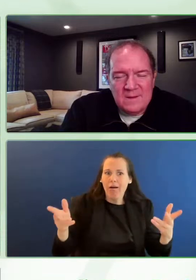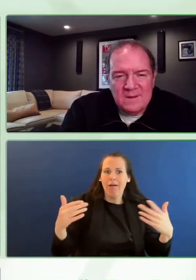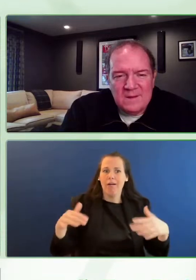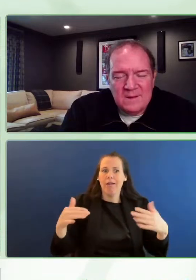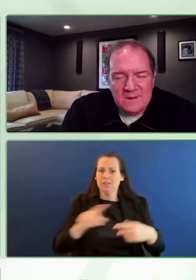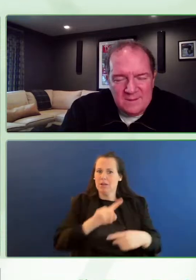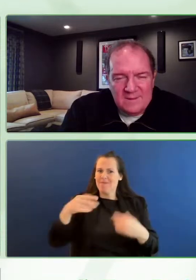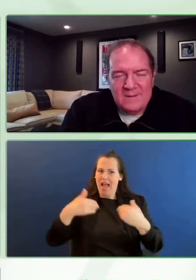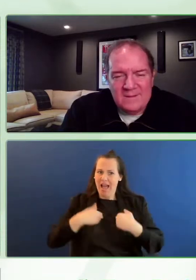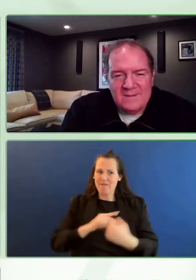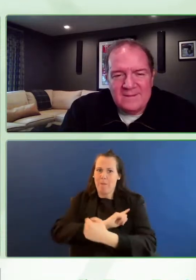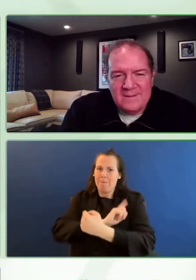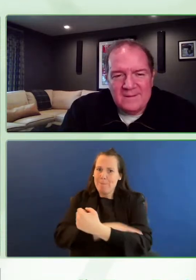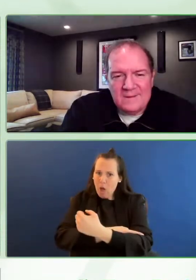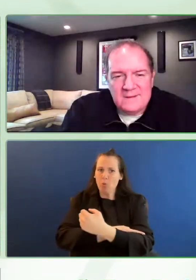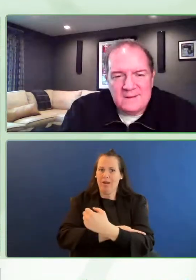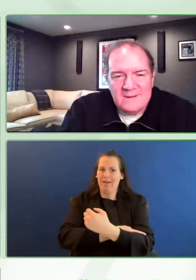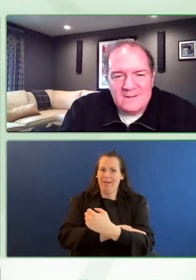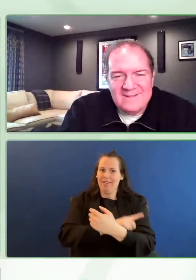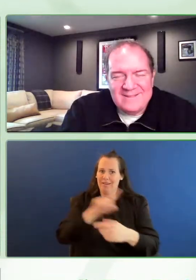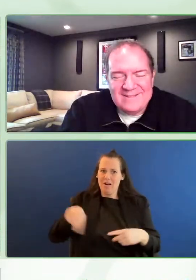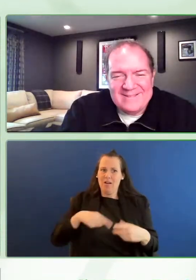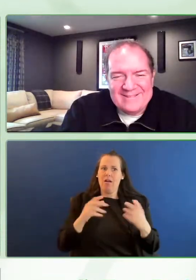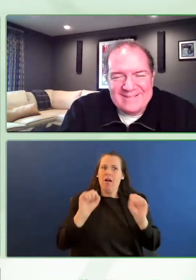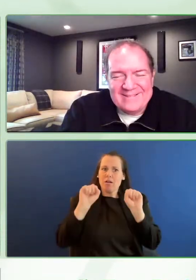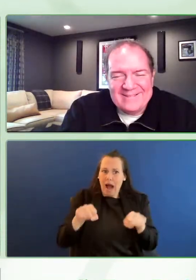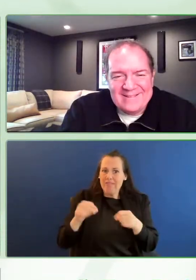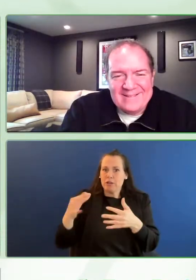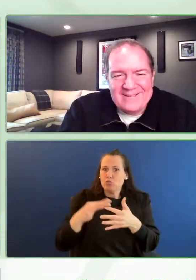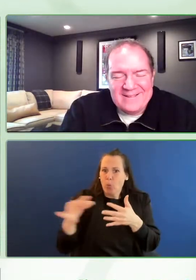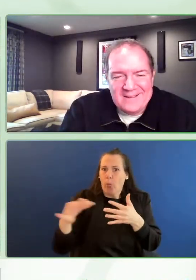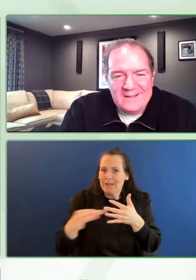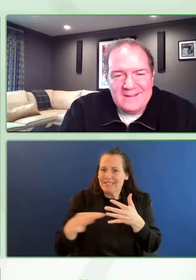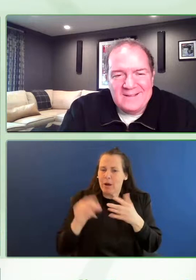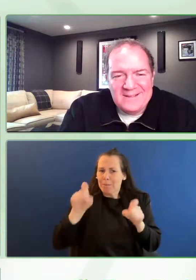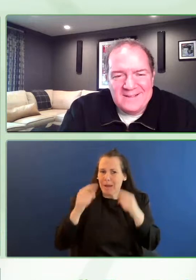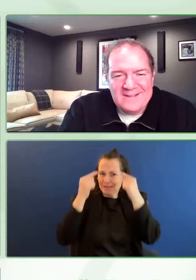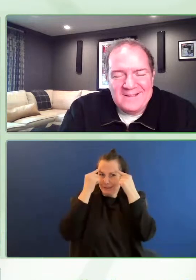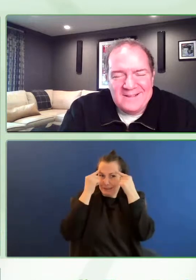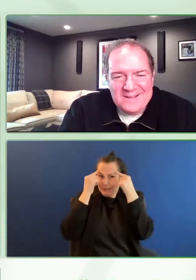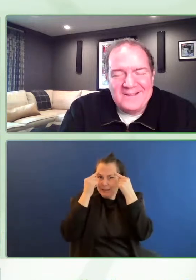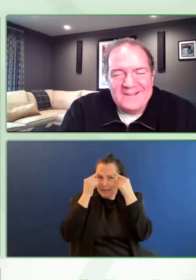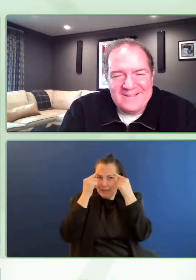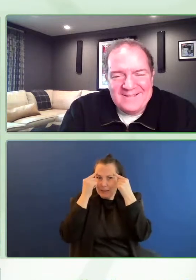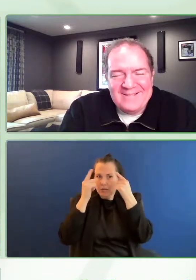I certainly in the EU going up in the helicopter and all those places you seem to be location